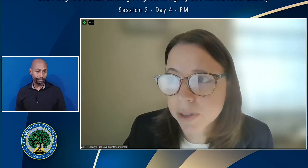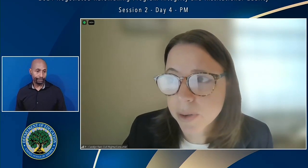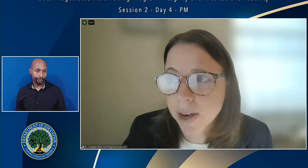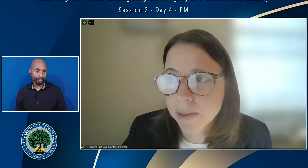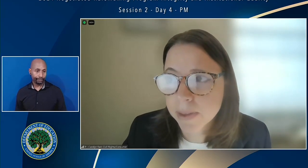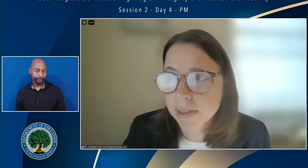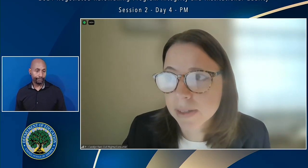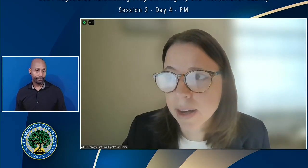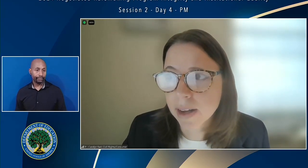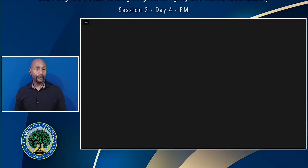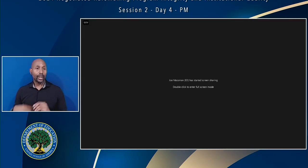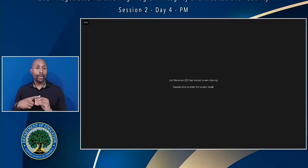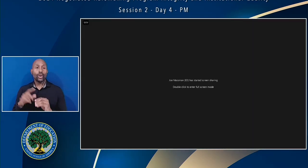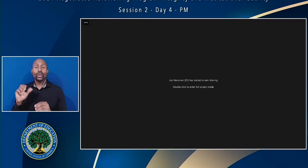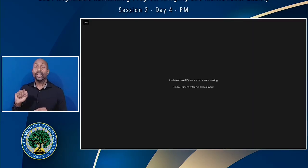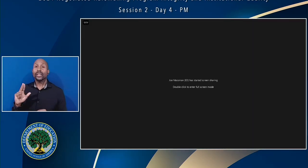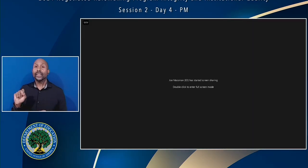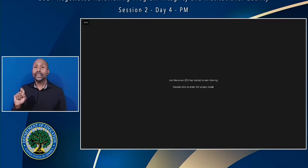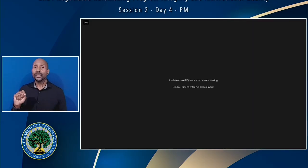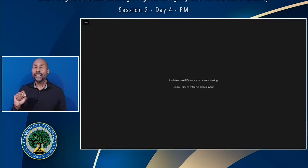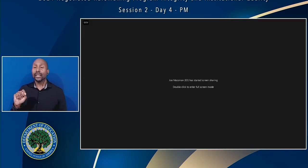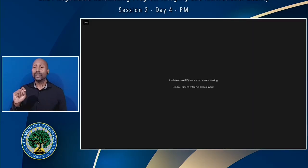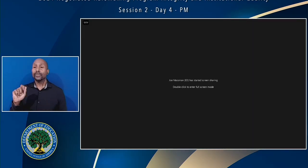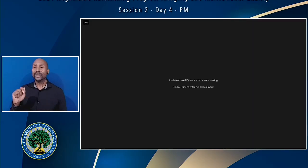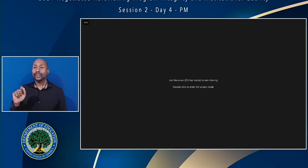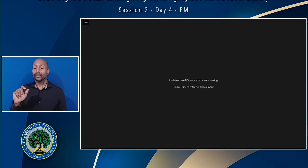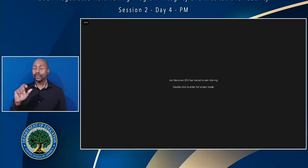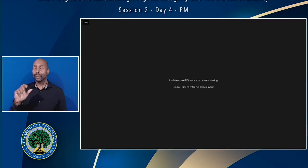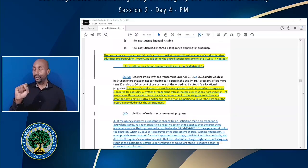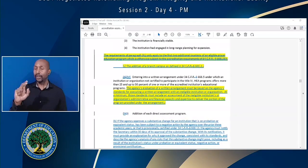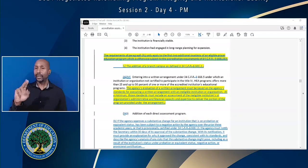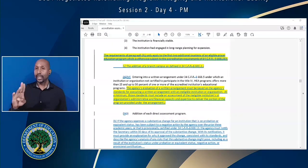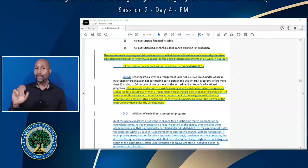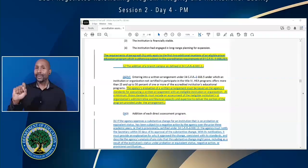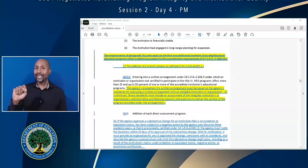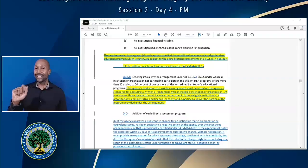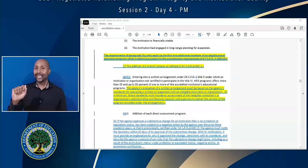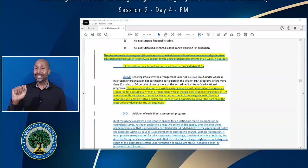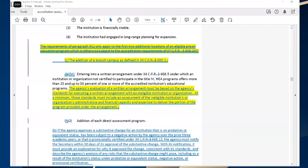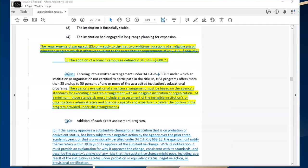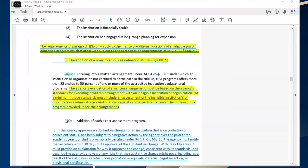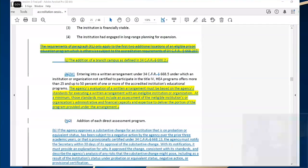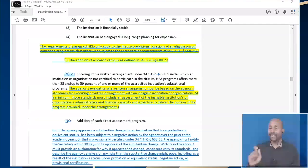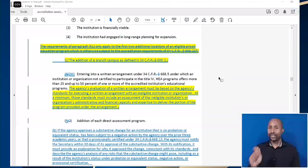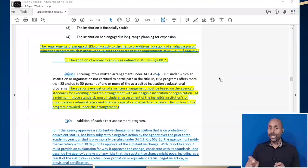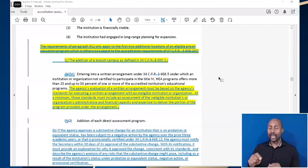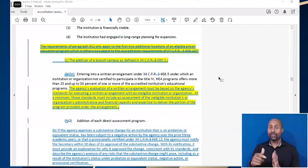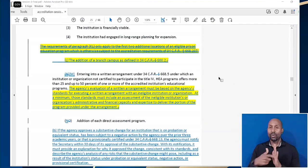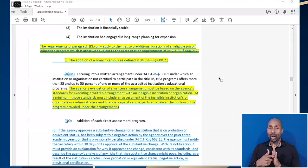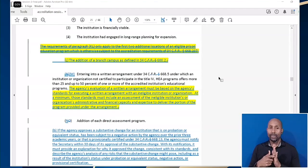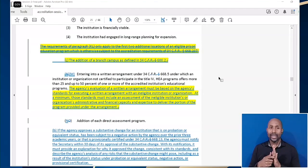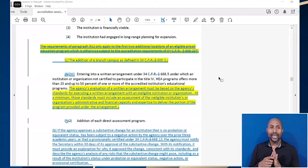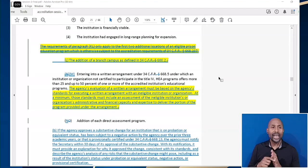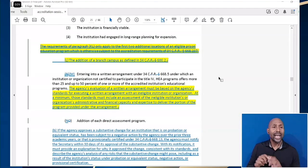requirements (n)(b) was the section we were looking at, I believe.